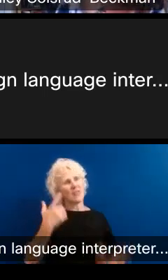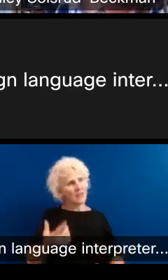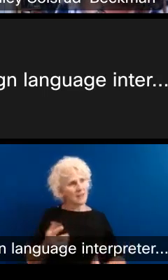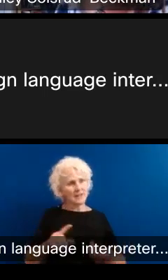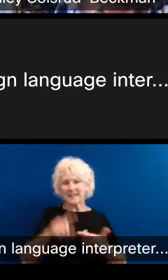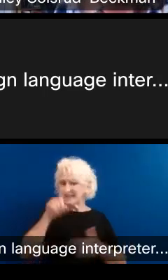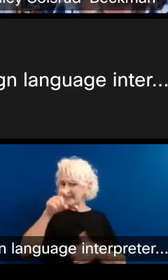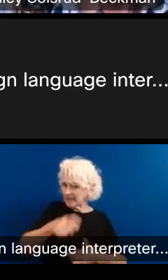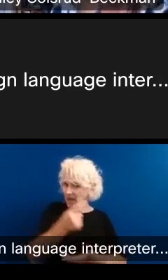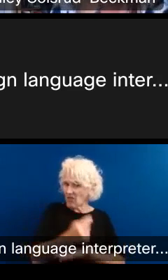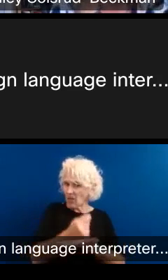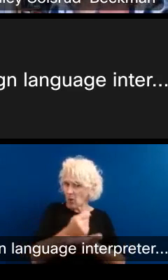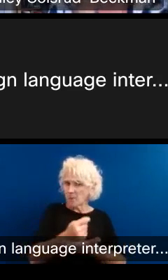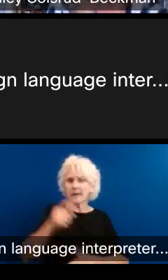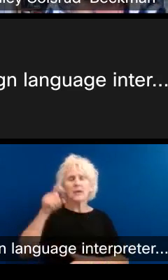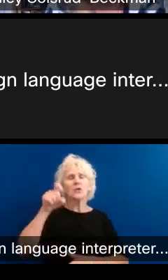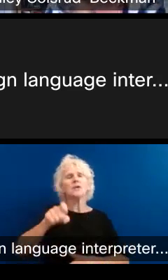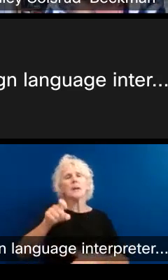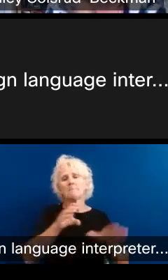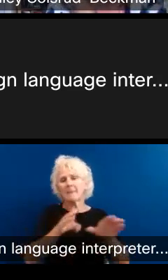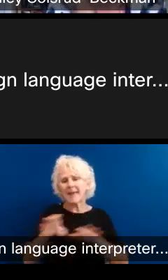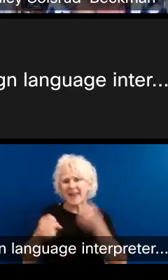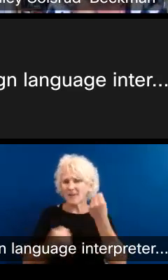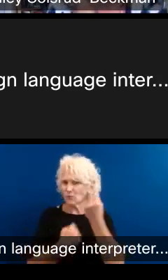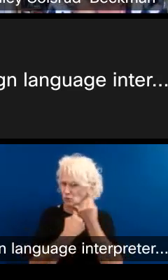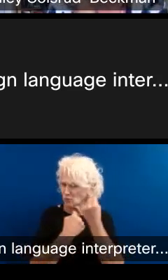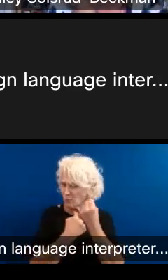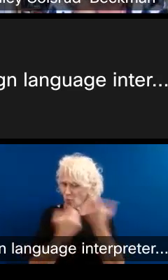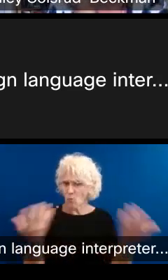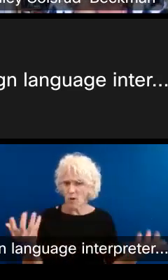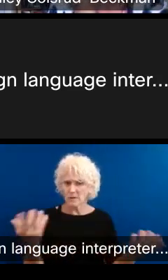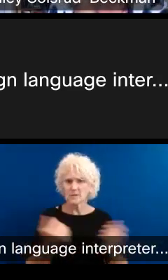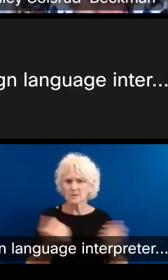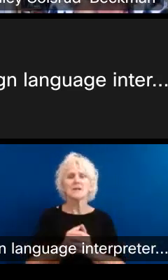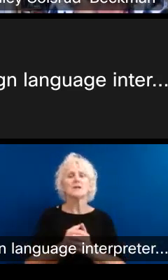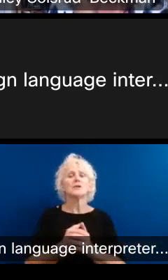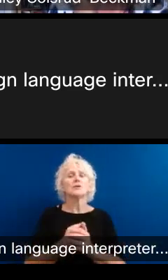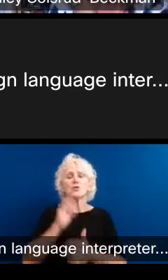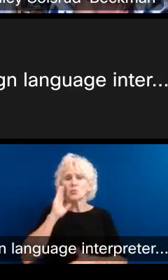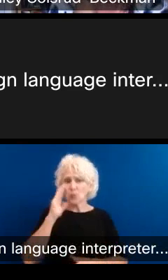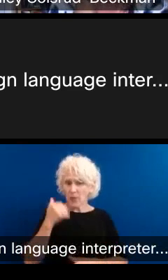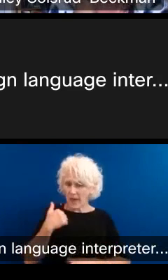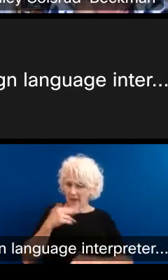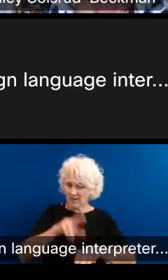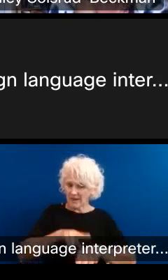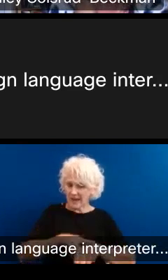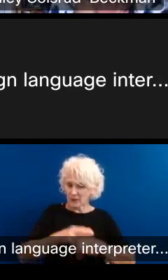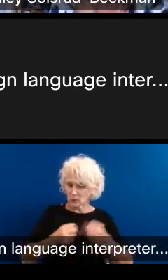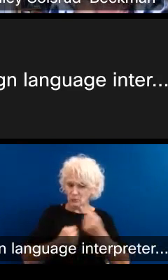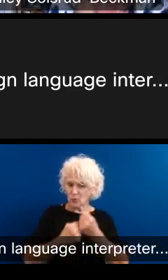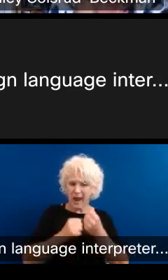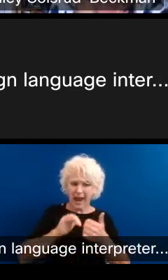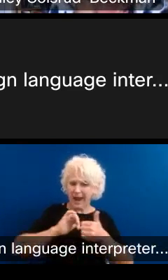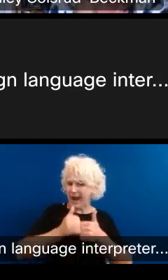supports? What sorts of natural supports do they have? How can you engage family, relatives, kin,